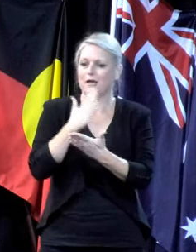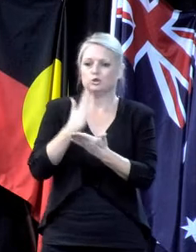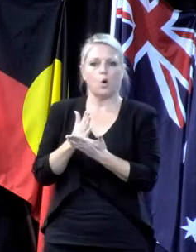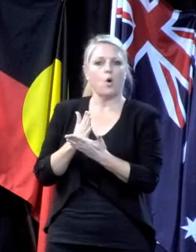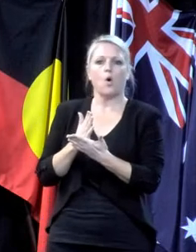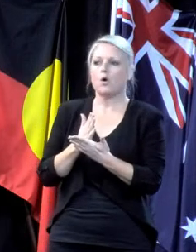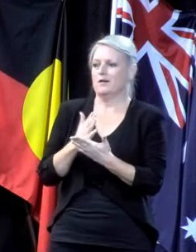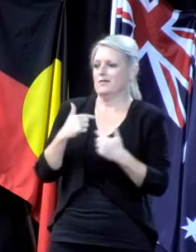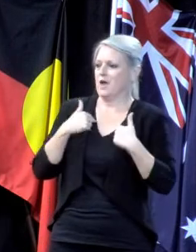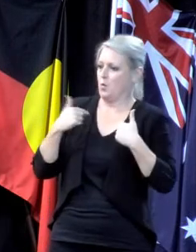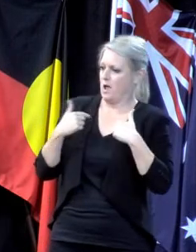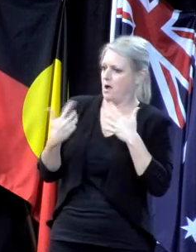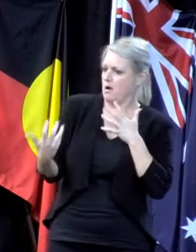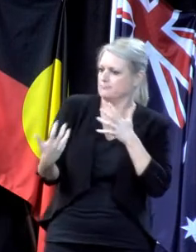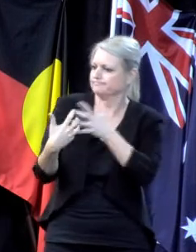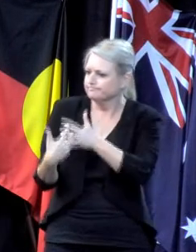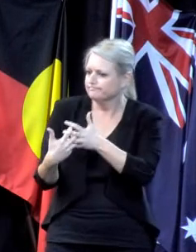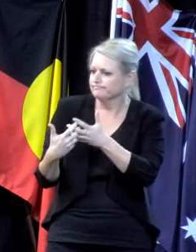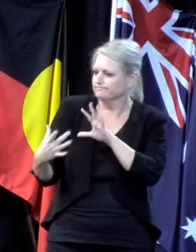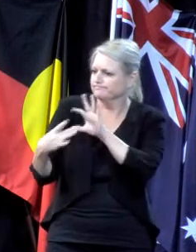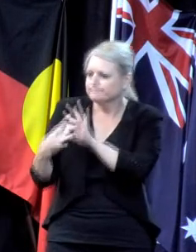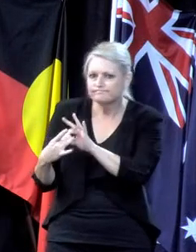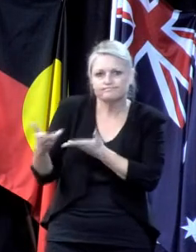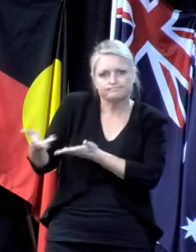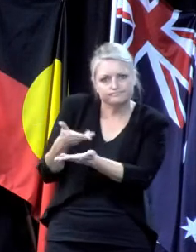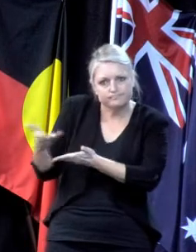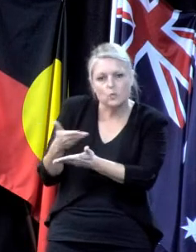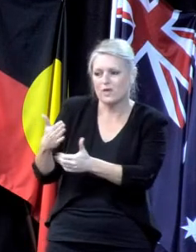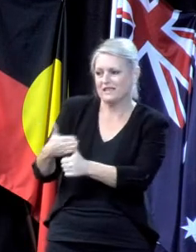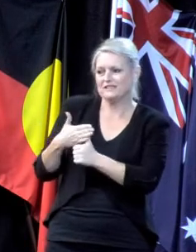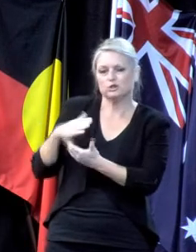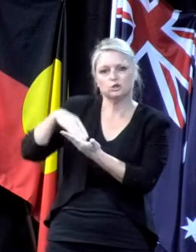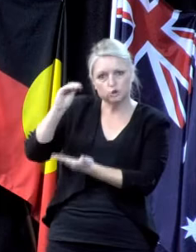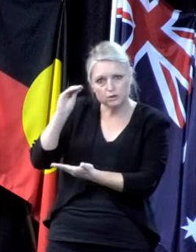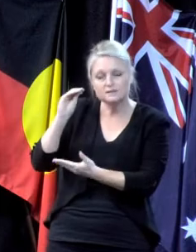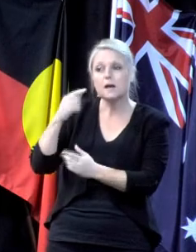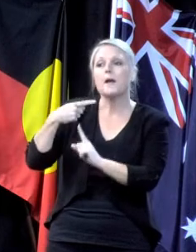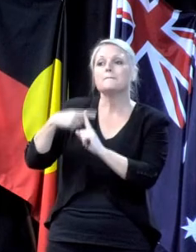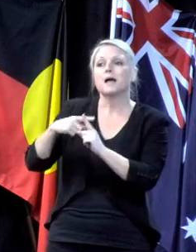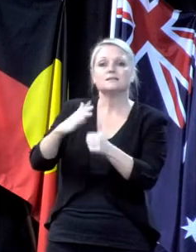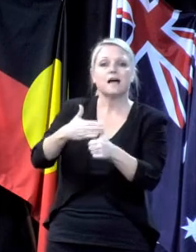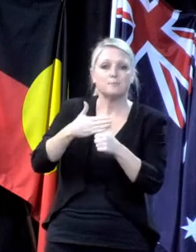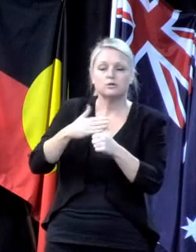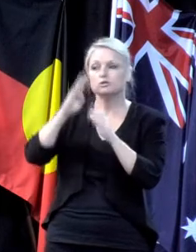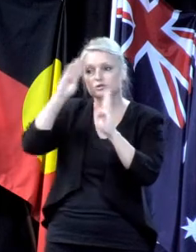and engaging our Indigenous students, as well, and as well as some Aboriginal and Torres Strait Islander teacher aides